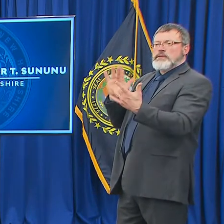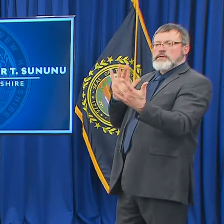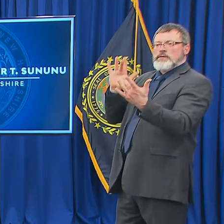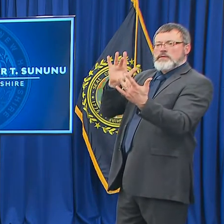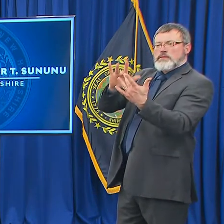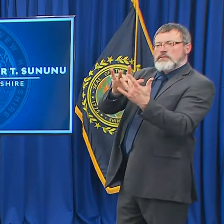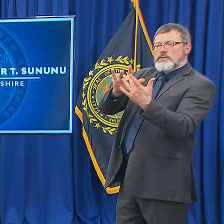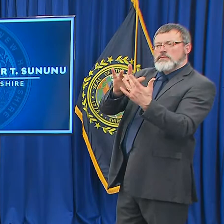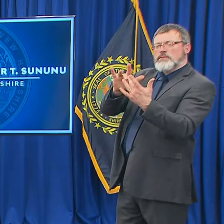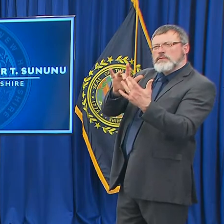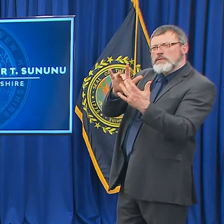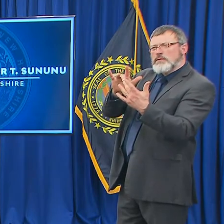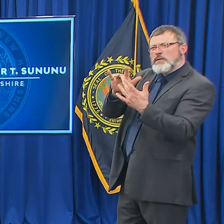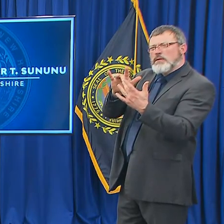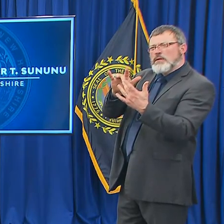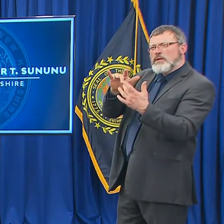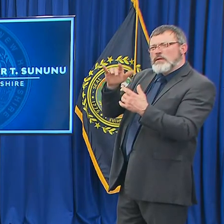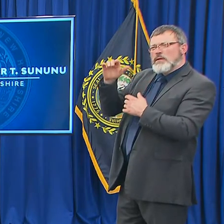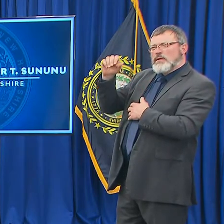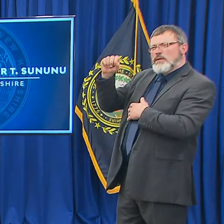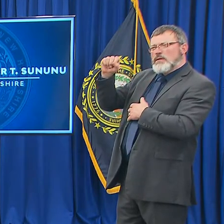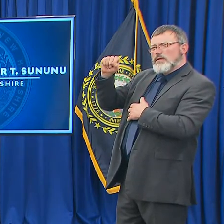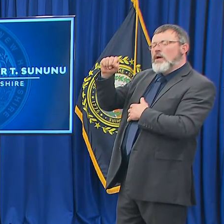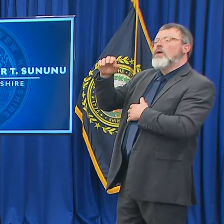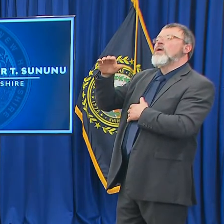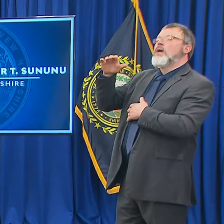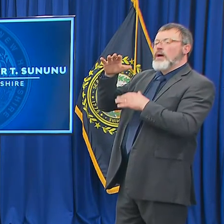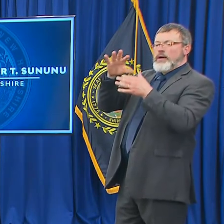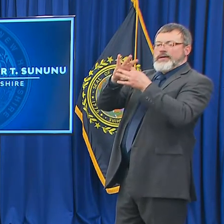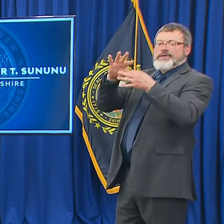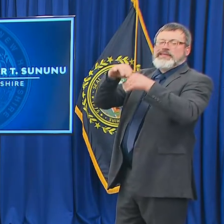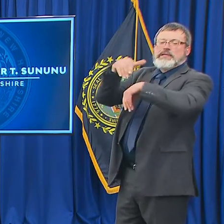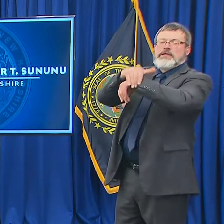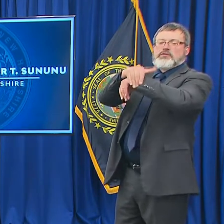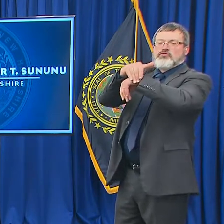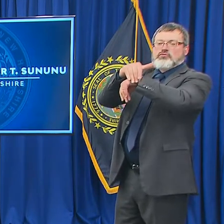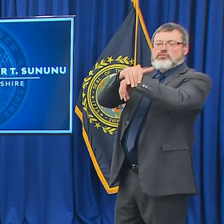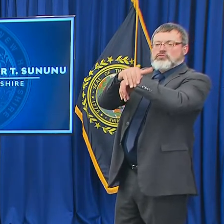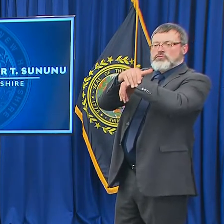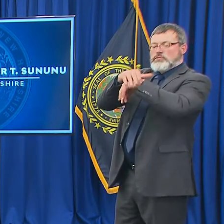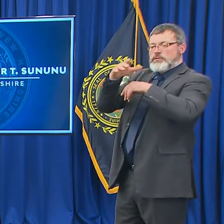I think yesterday 169 cases that were where the state did not